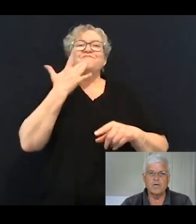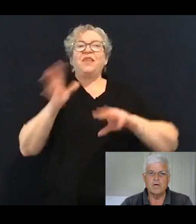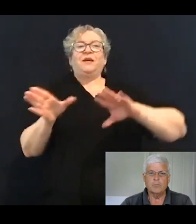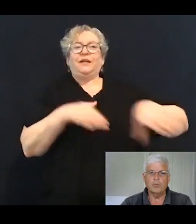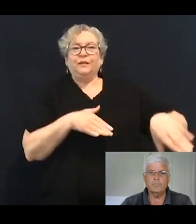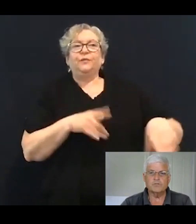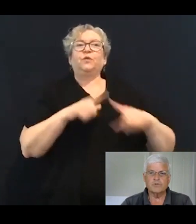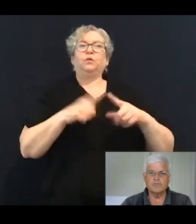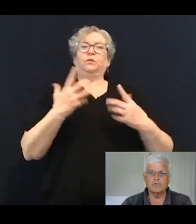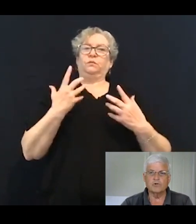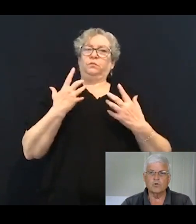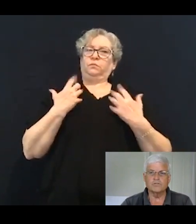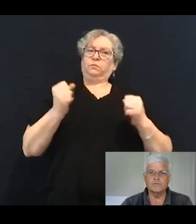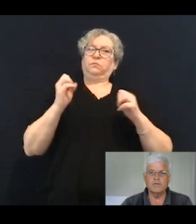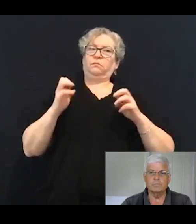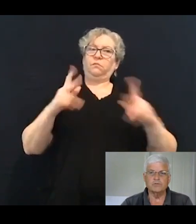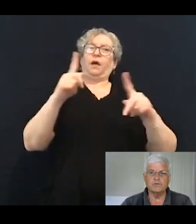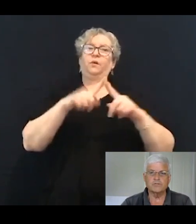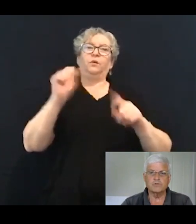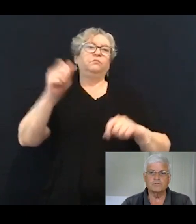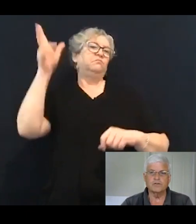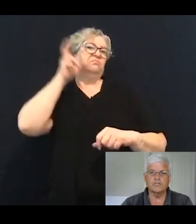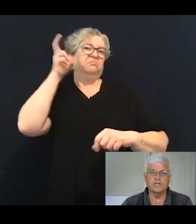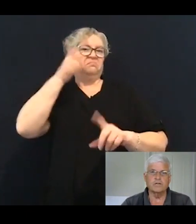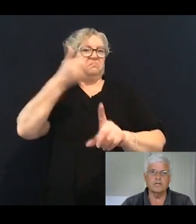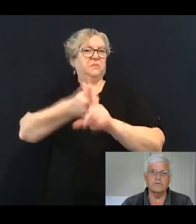able to restore function in the receptor cells themselves.